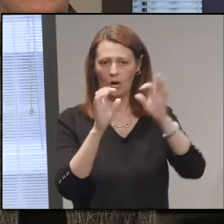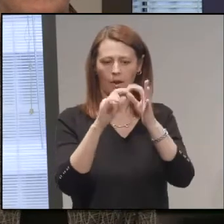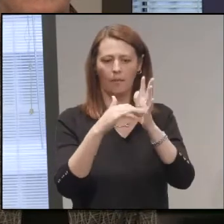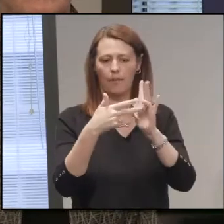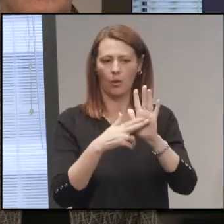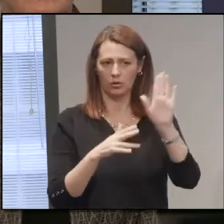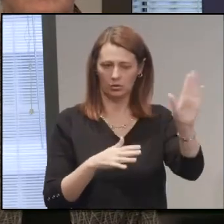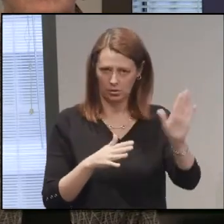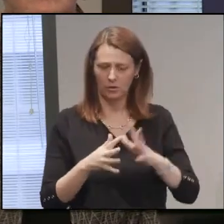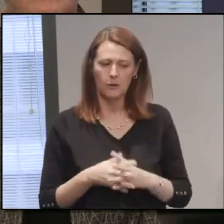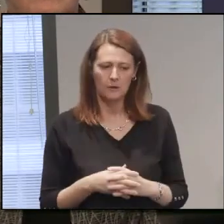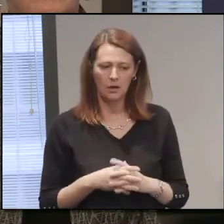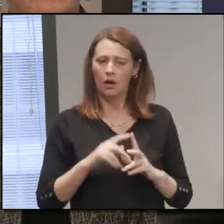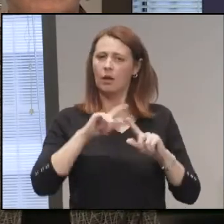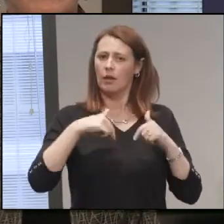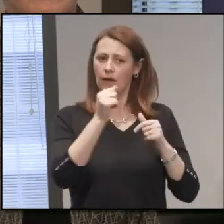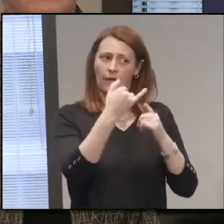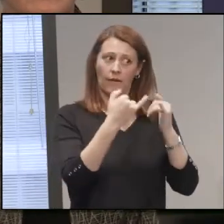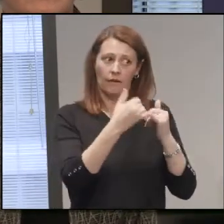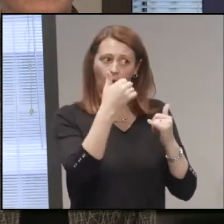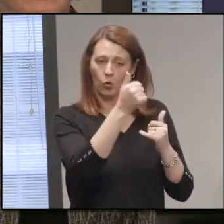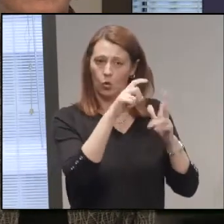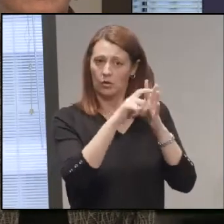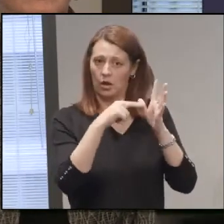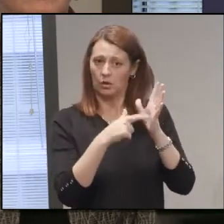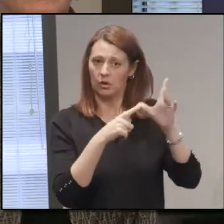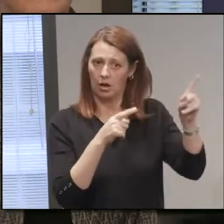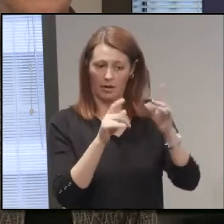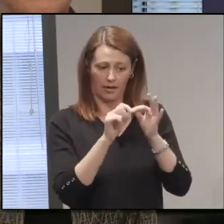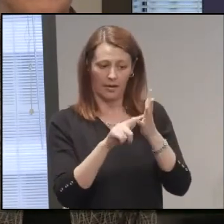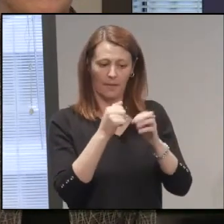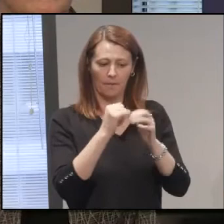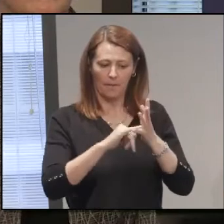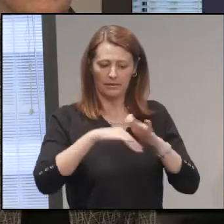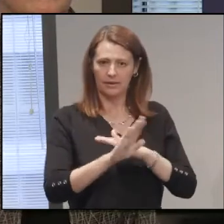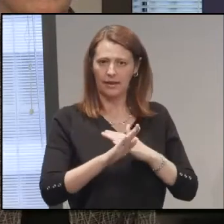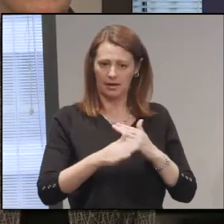and they have very good data that of how the bugs that are in the maternal bowel during pregnancy